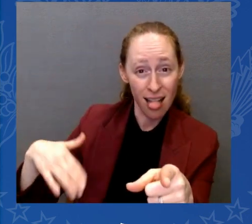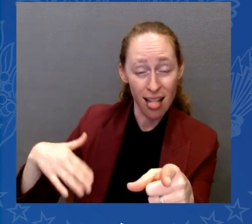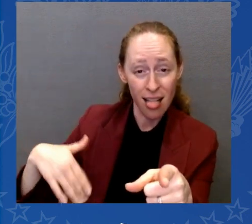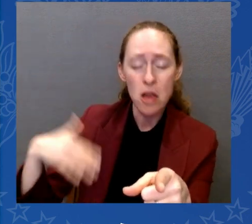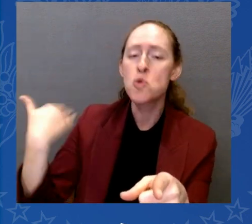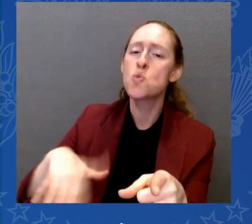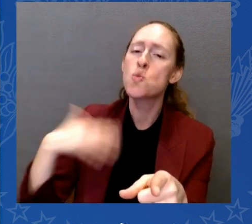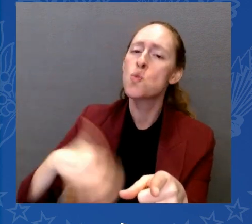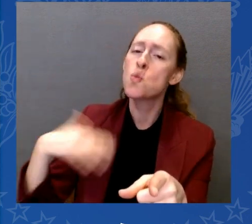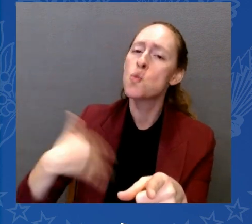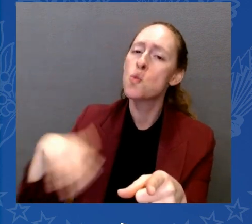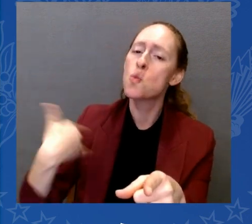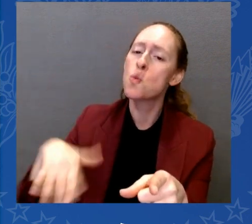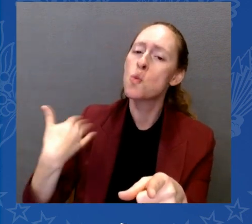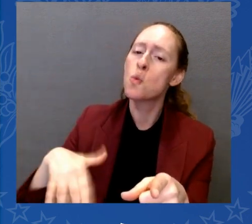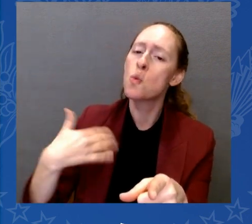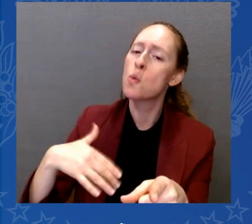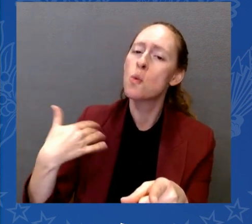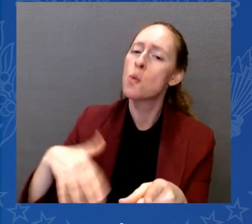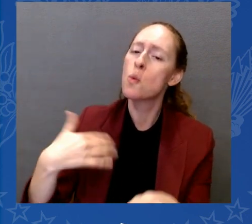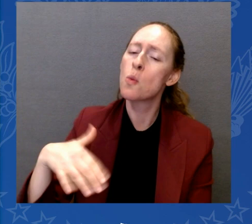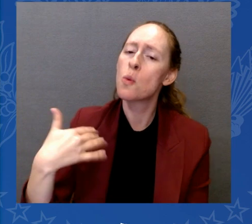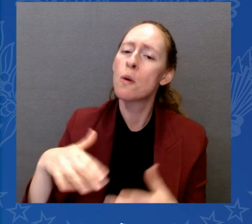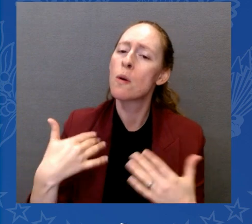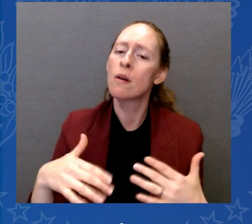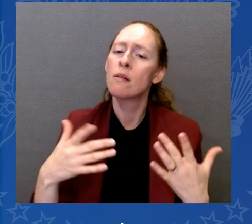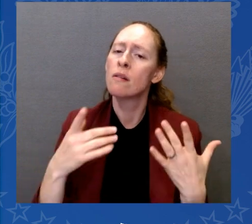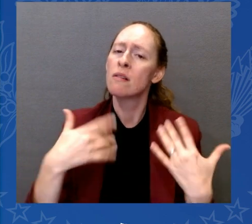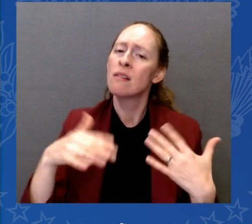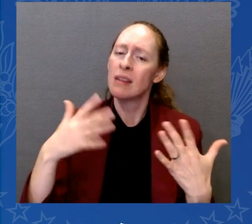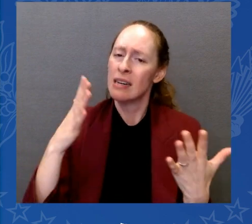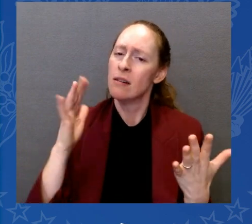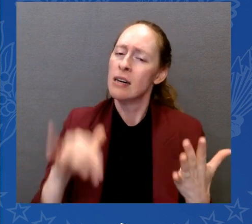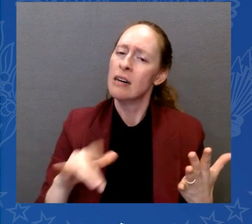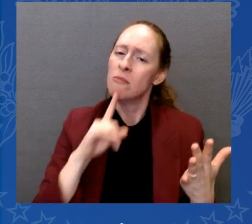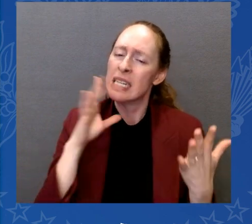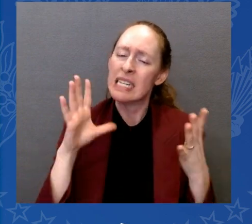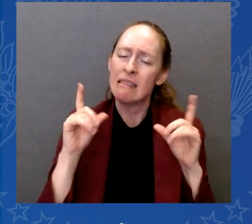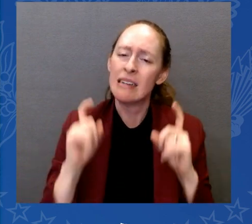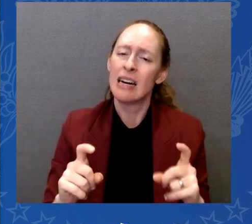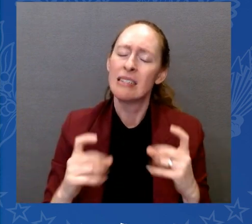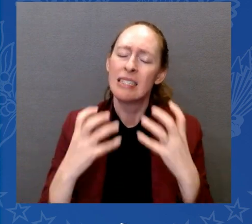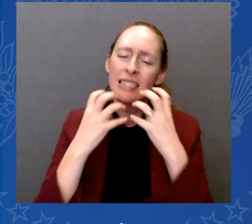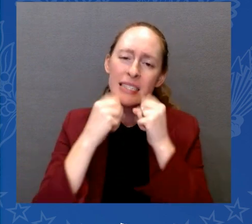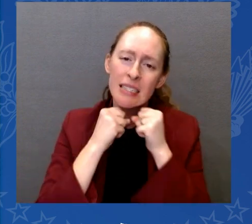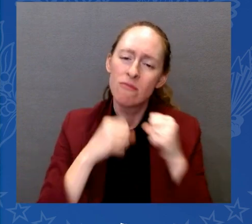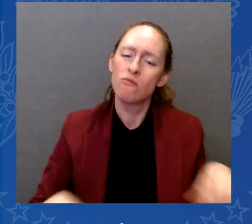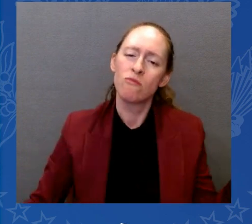And with the help of a member of Congress here today, I signed the Bipartisan Infrastructure Law and the Inflation Reduction Act